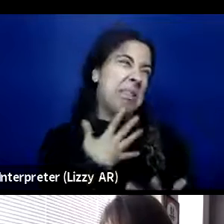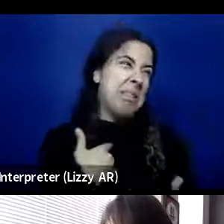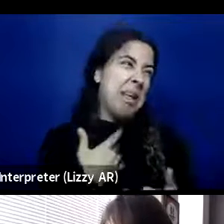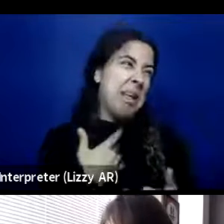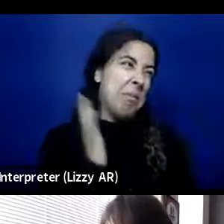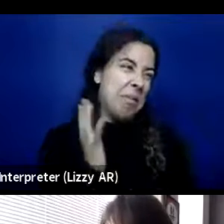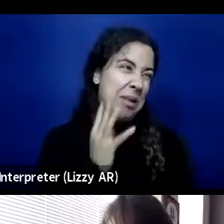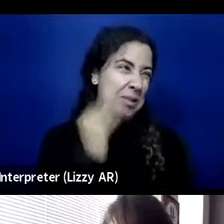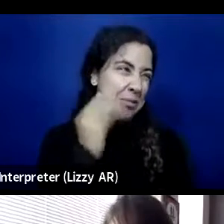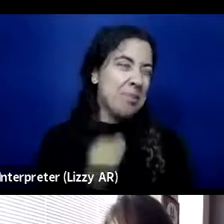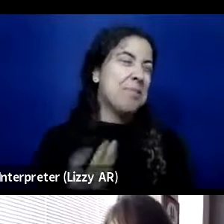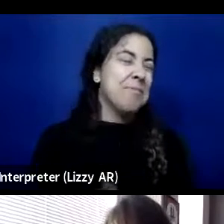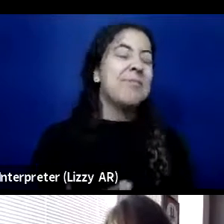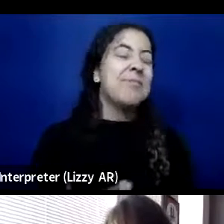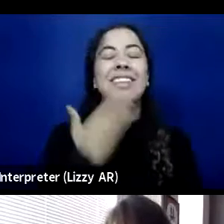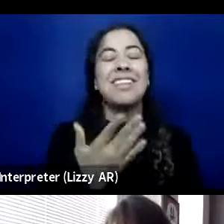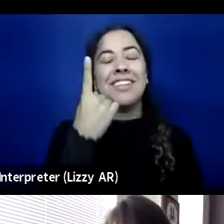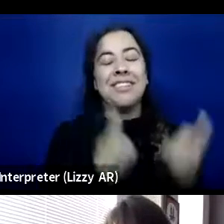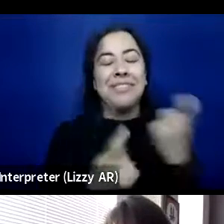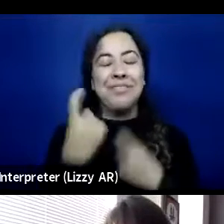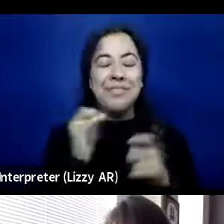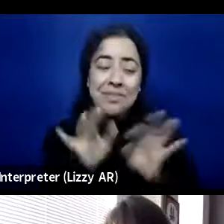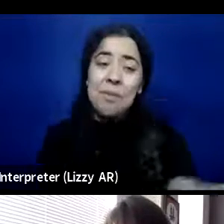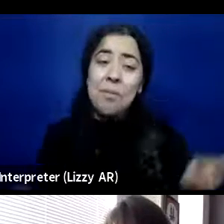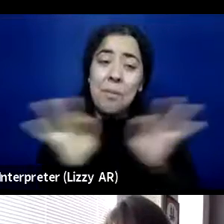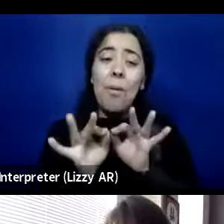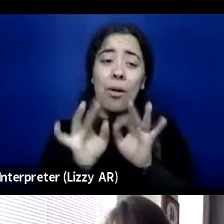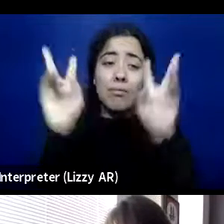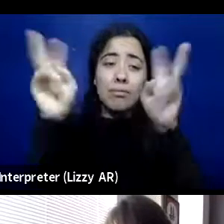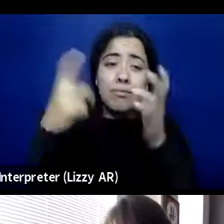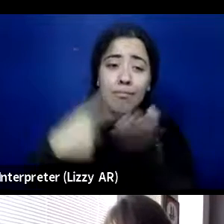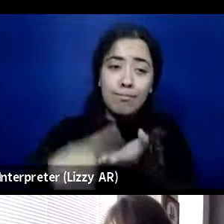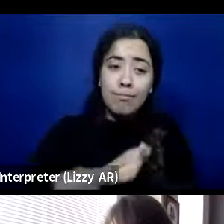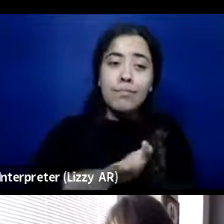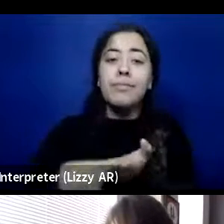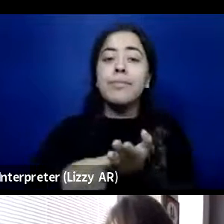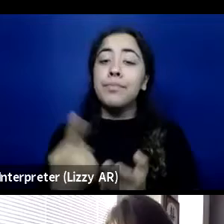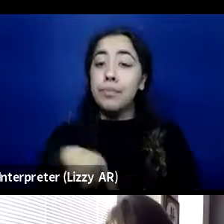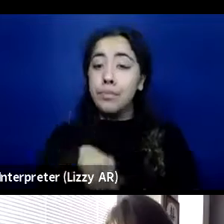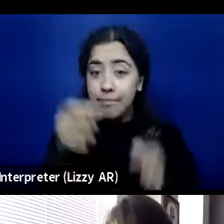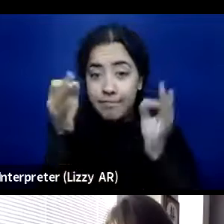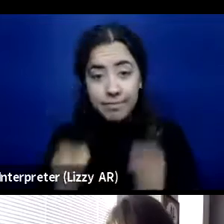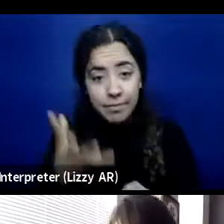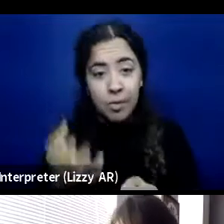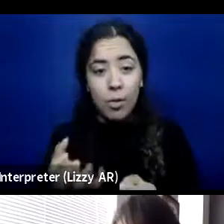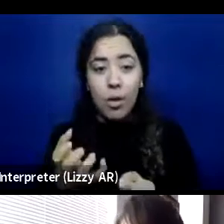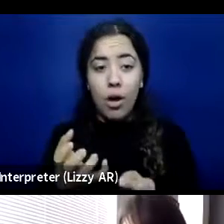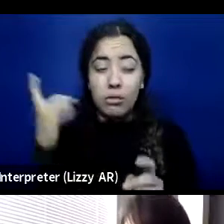Thank you for the question. It's such an important topic. We absolutely want to drive innovation and accessibility